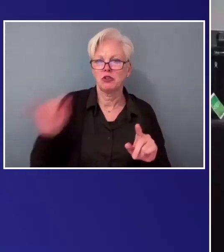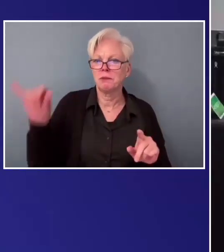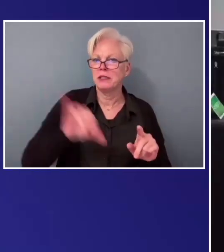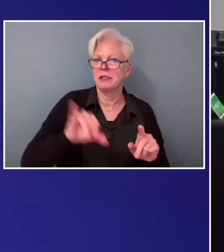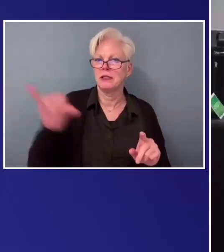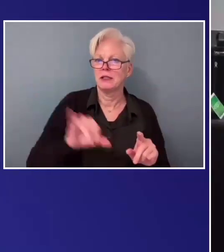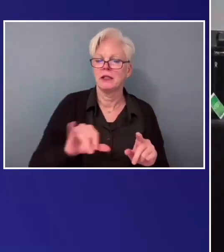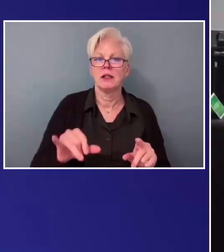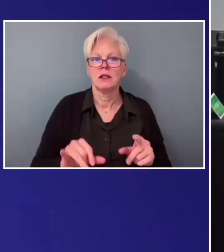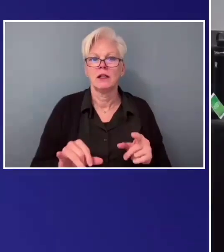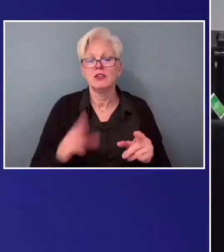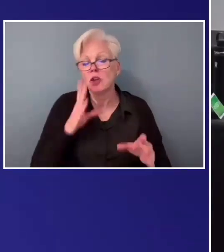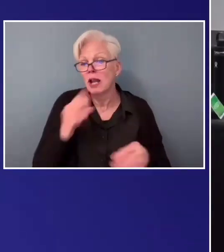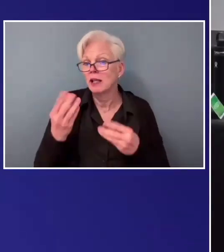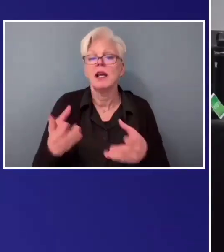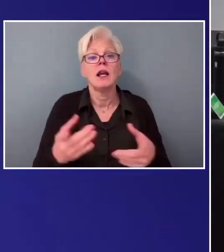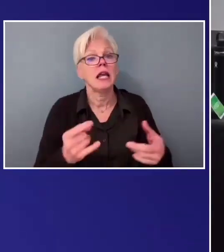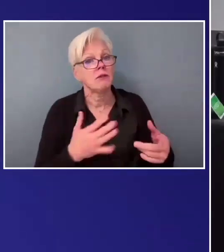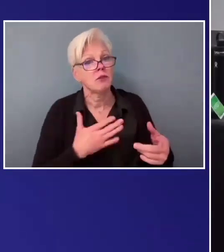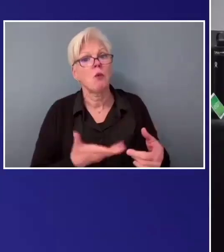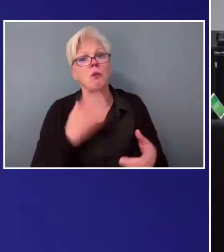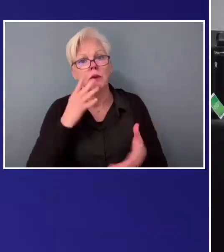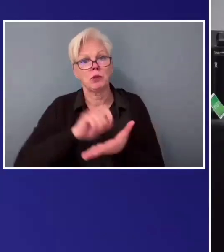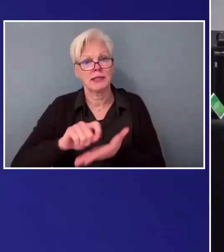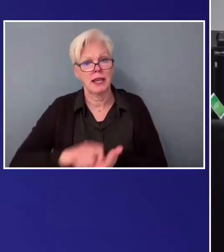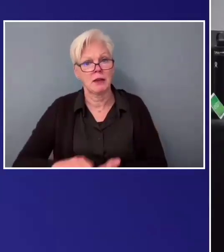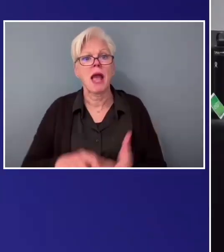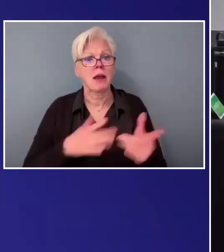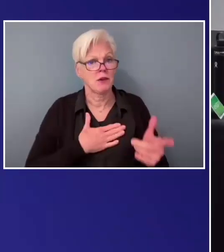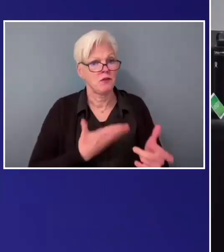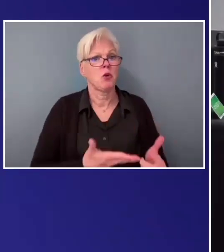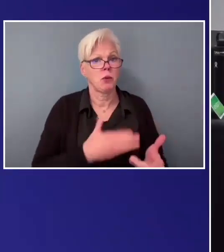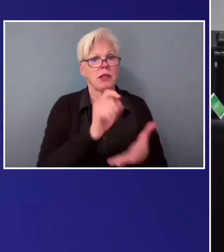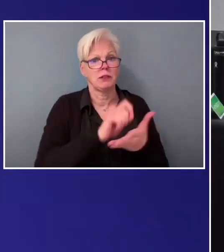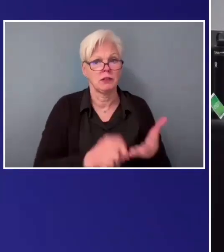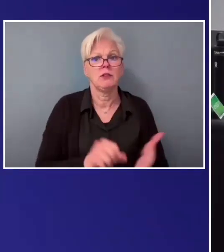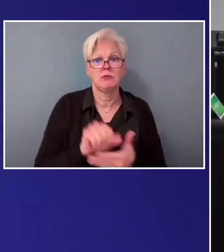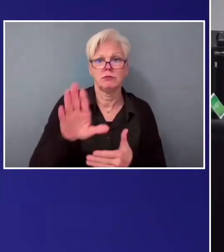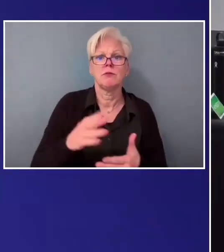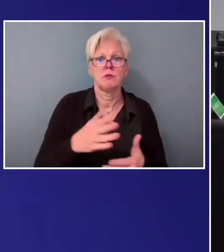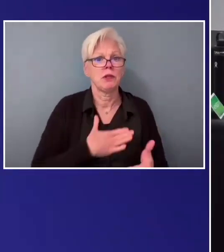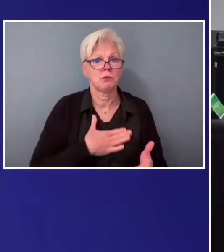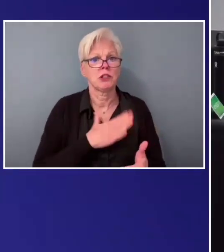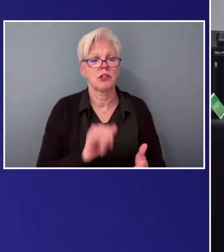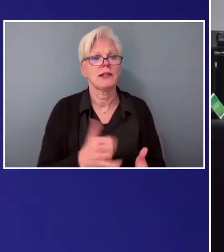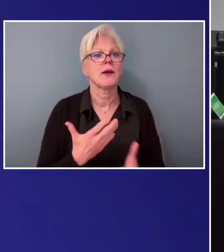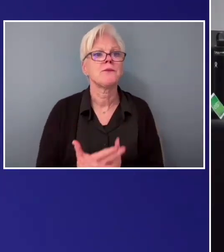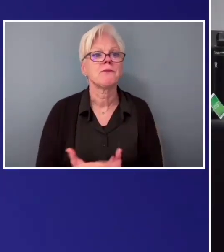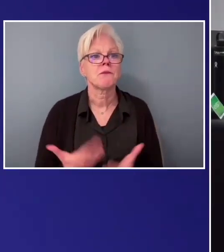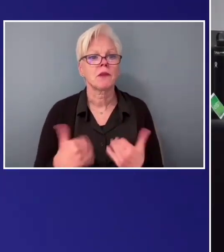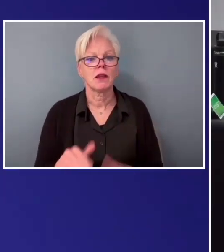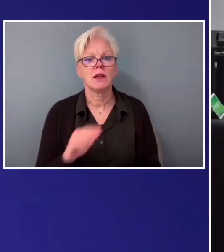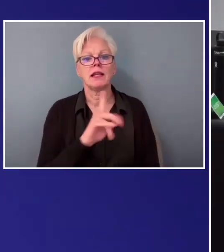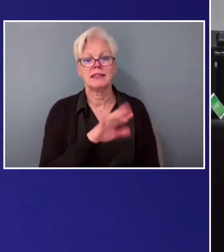helpful if you're, if you're willing. But we will take those back. Thank you. Thank you, Aaron. David, please. And then we'll go to Jeff.